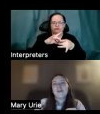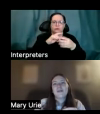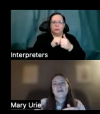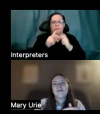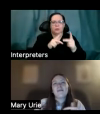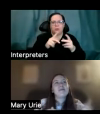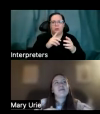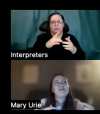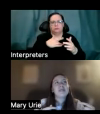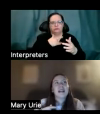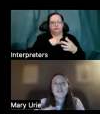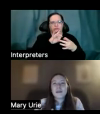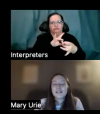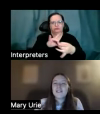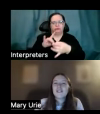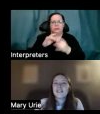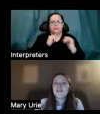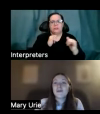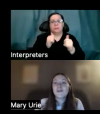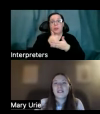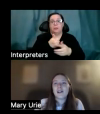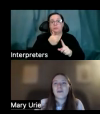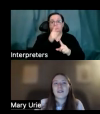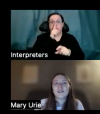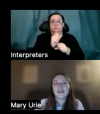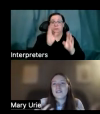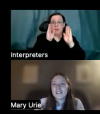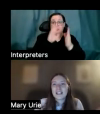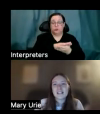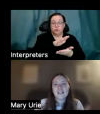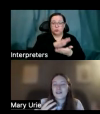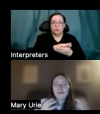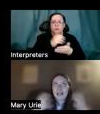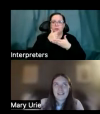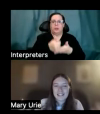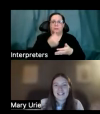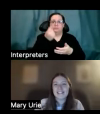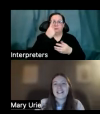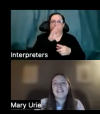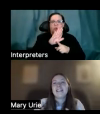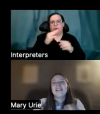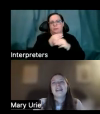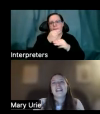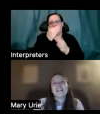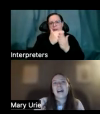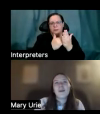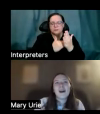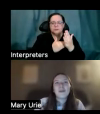helps them actually pay attention in school, and it helps her understand her math lessons and, and that will help